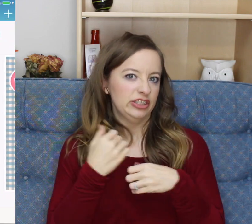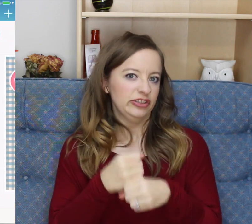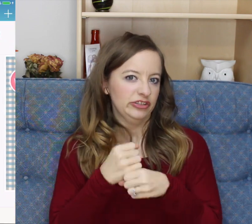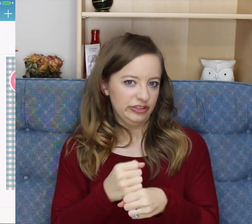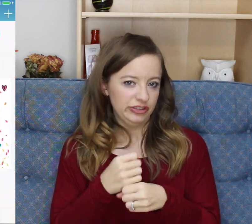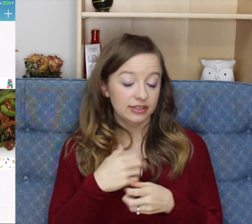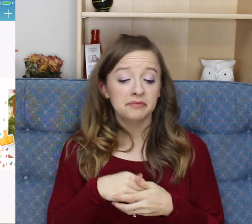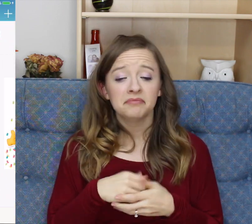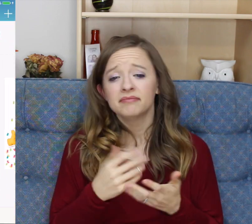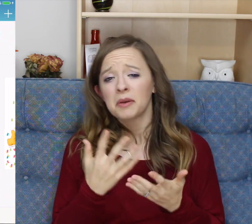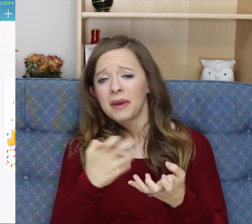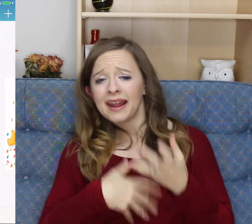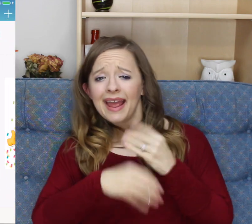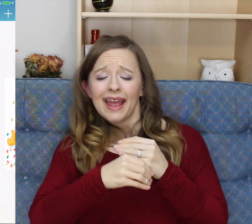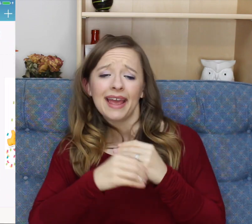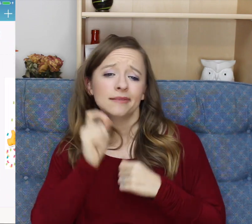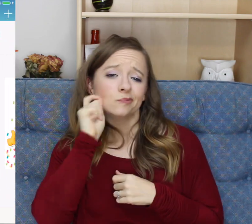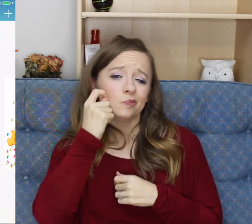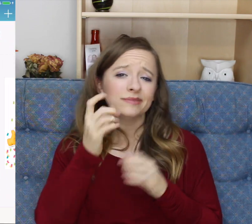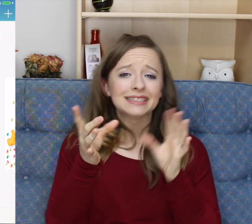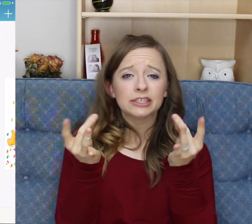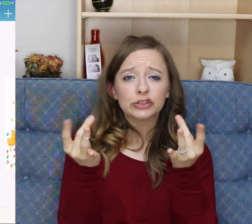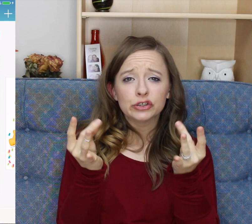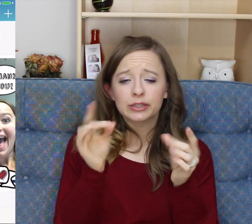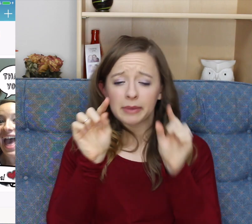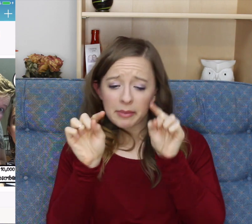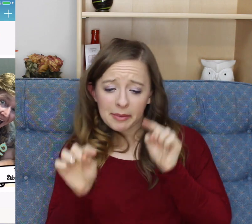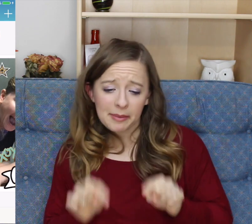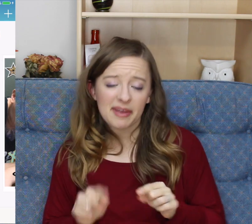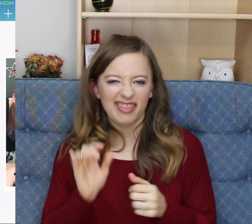on here I made. If I want to add cool stickers to it.